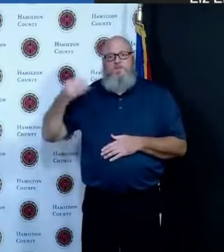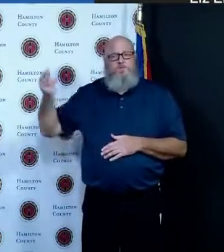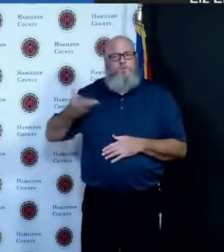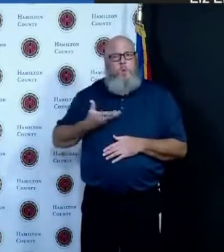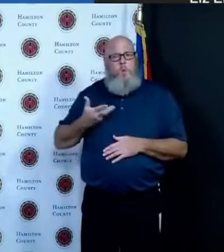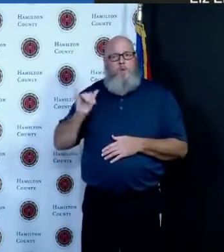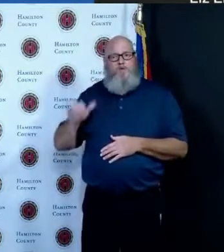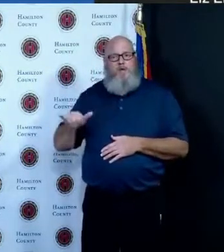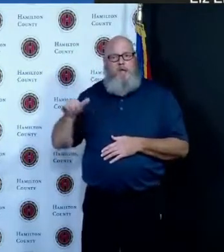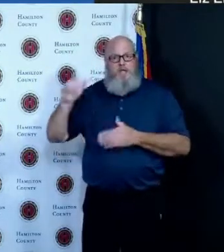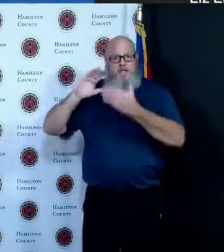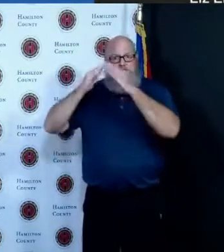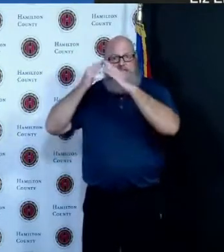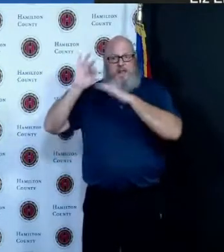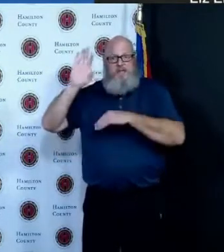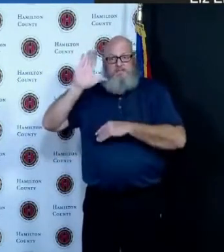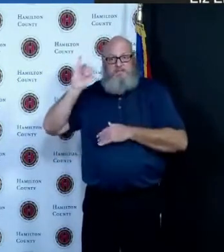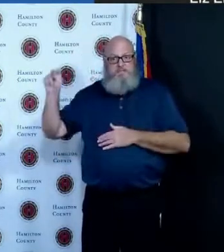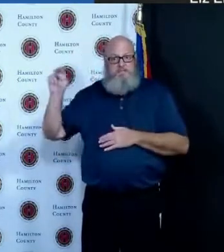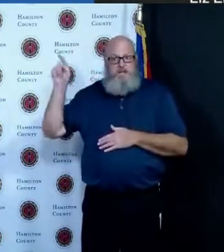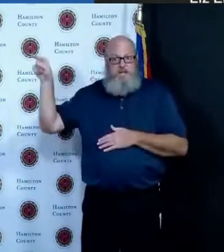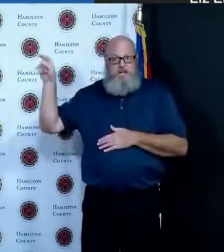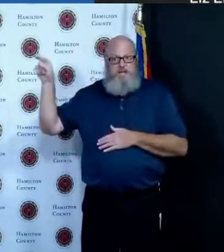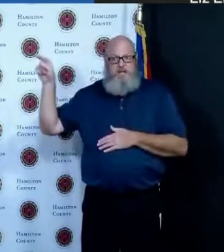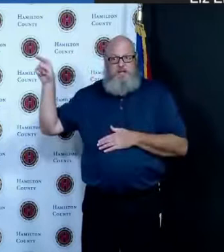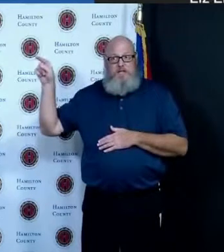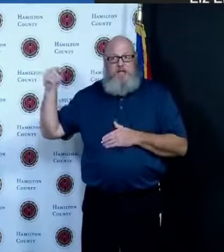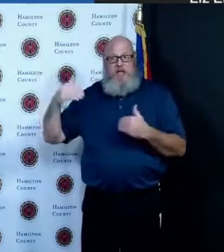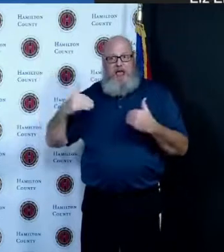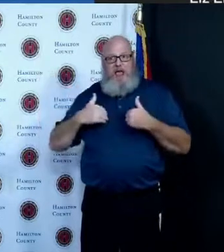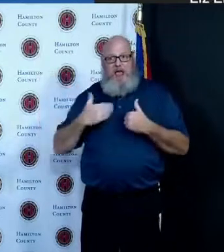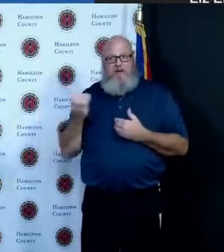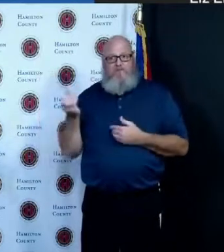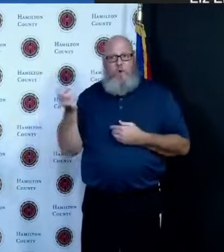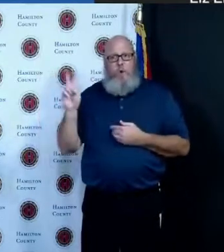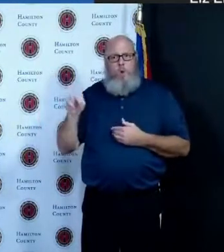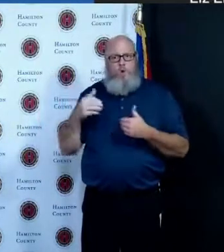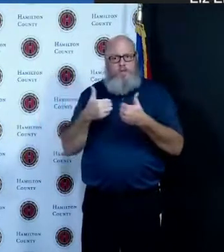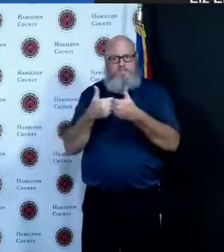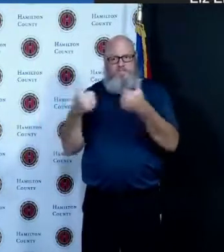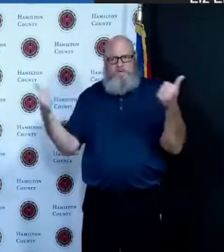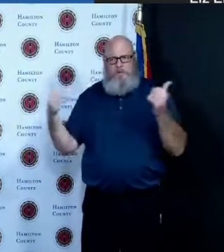Public Health also has a registration process available on their website and so the numbers that